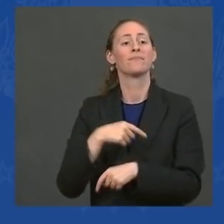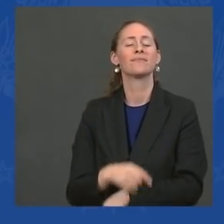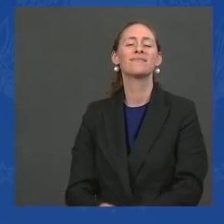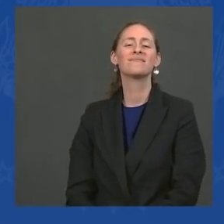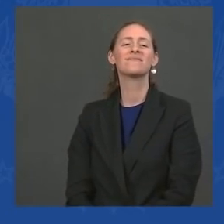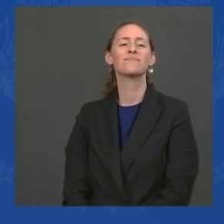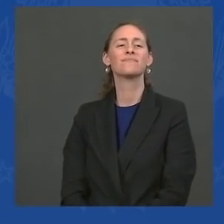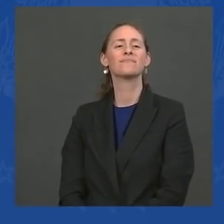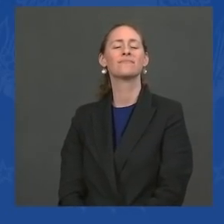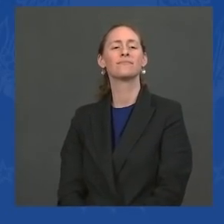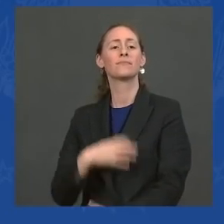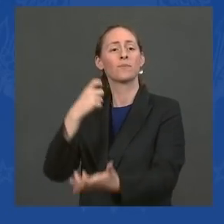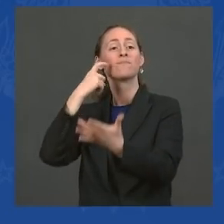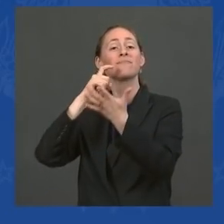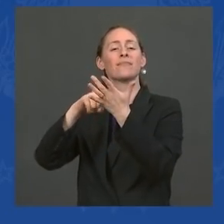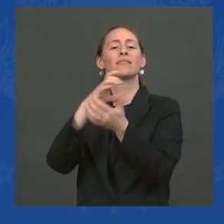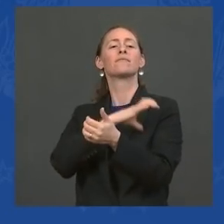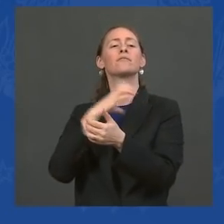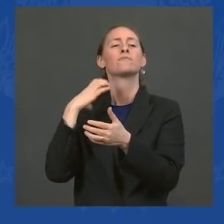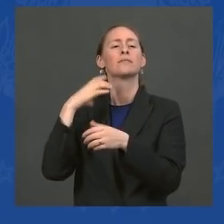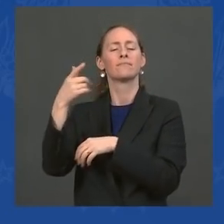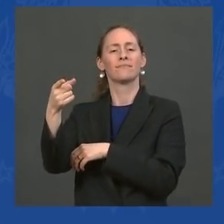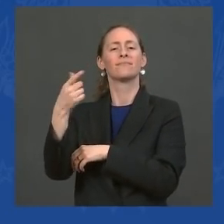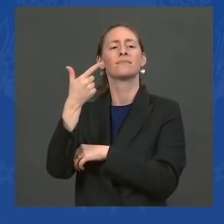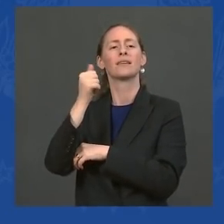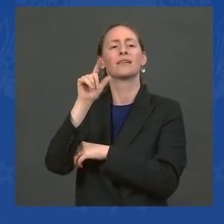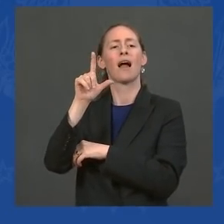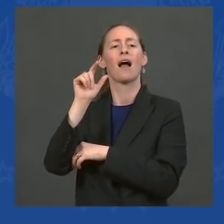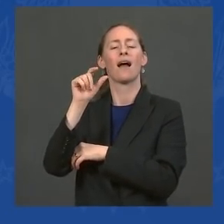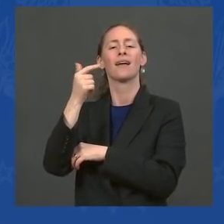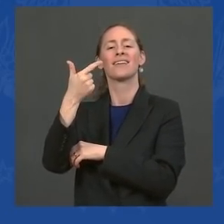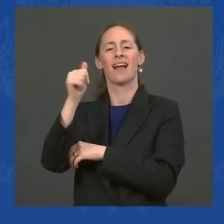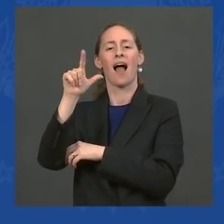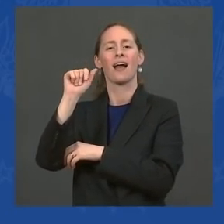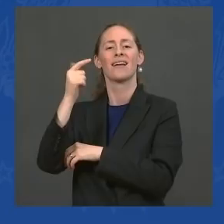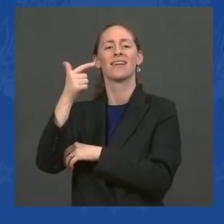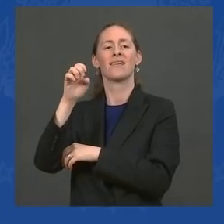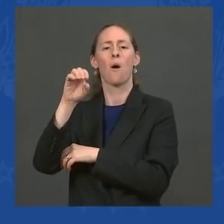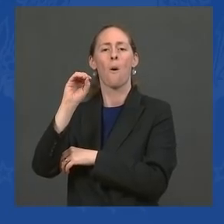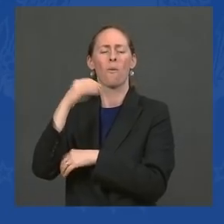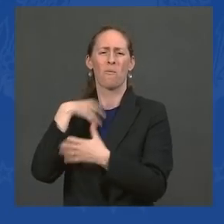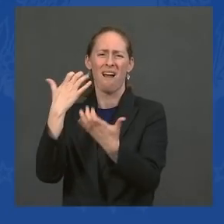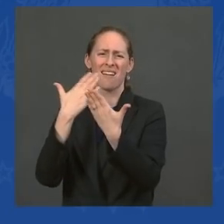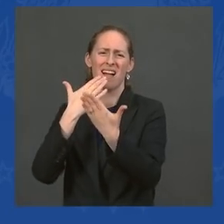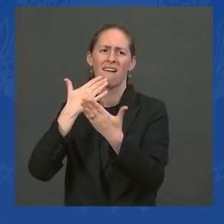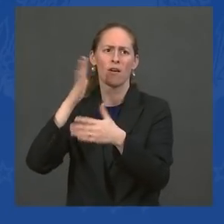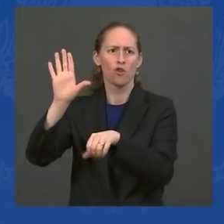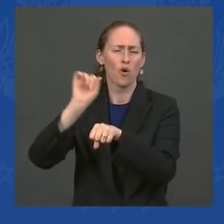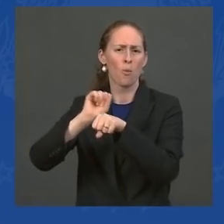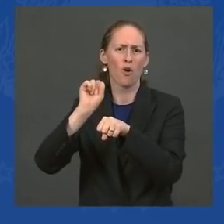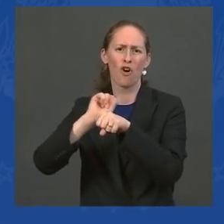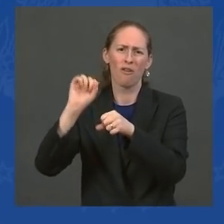for the work you've done and continue to do. I really mean it. This may be the easiest thing I've ever done --